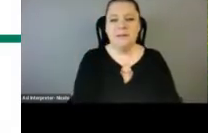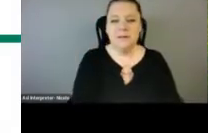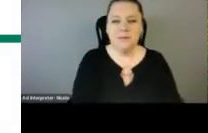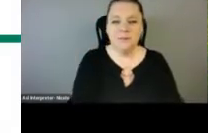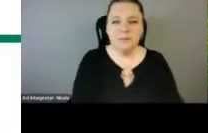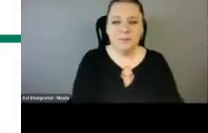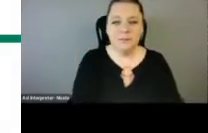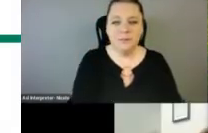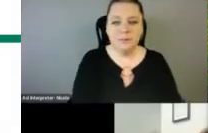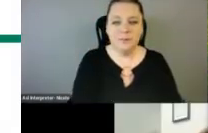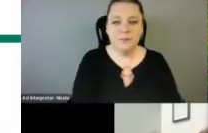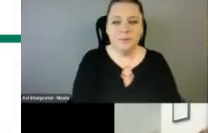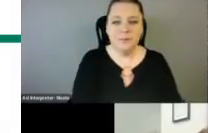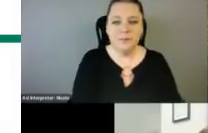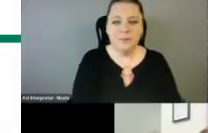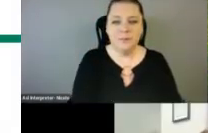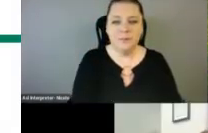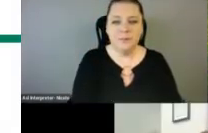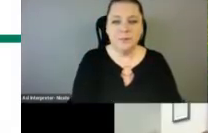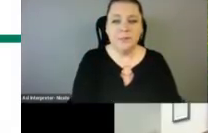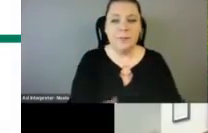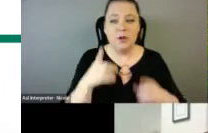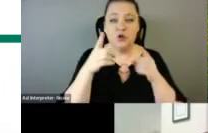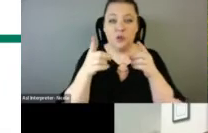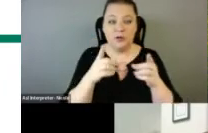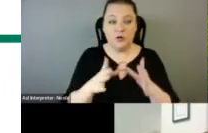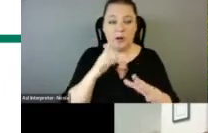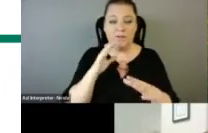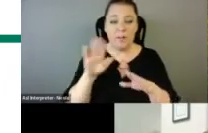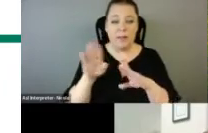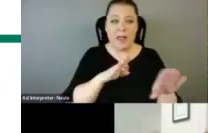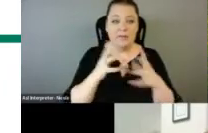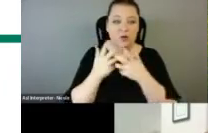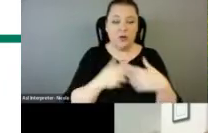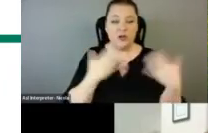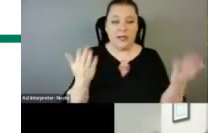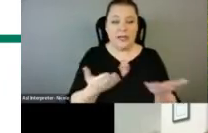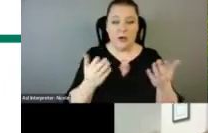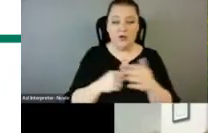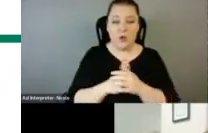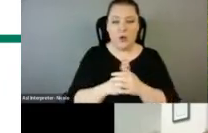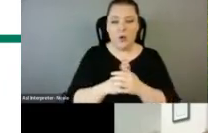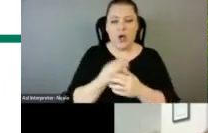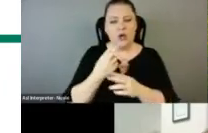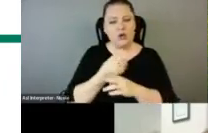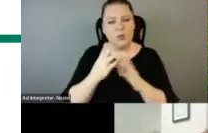Integration here at DMHA. Now, the consumer satisfaction surveys that we send out are